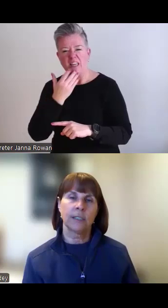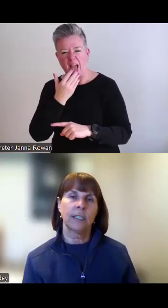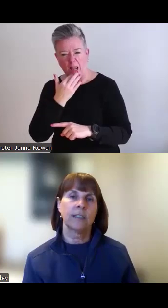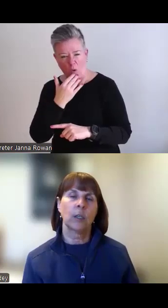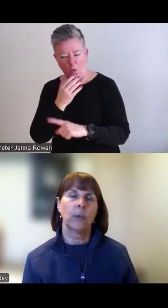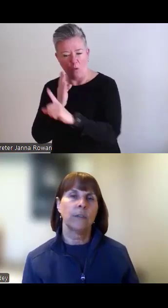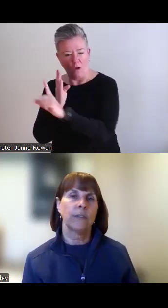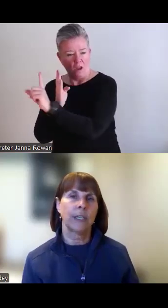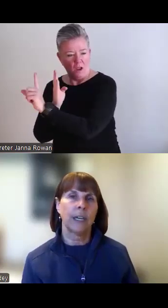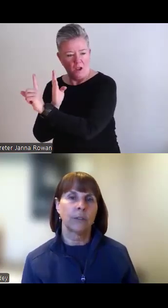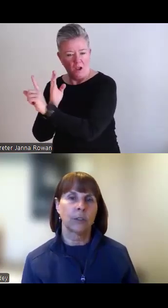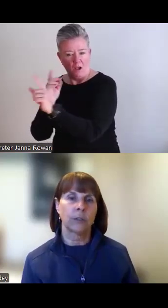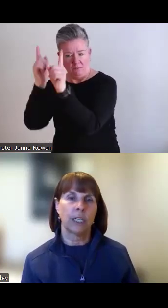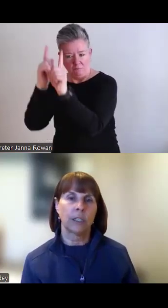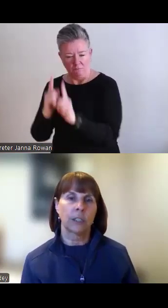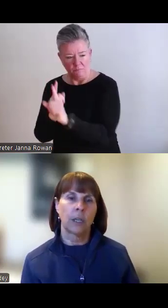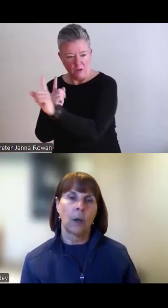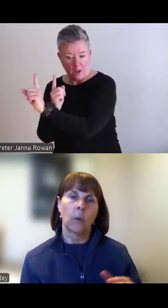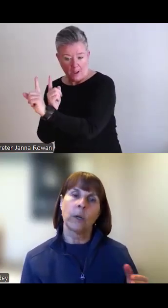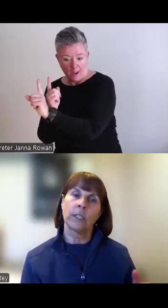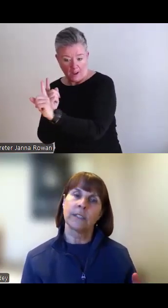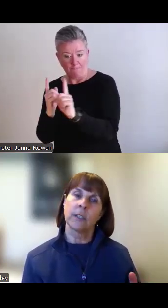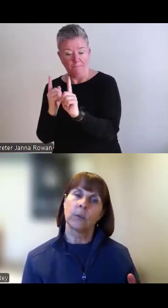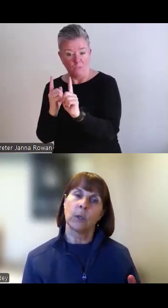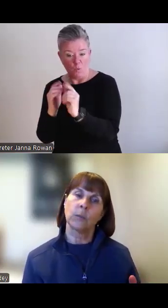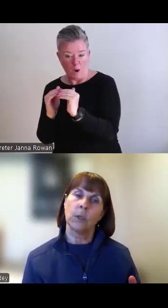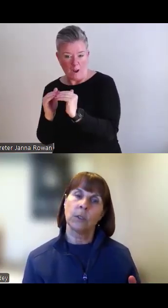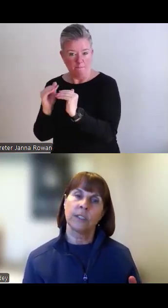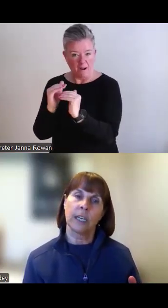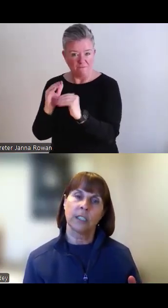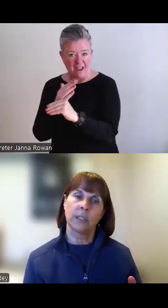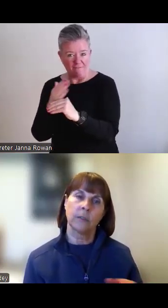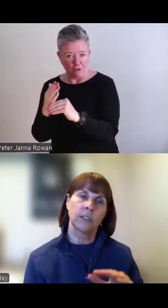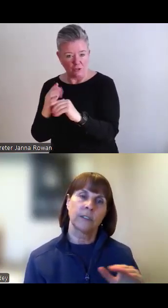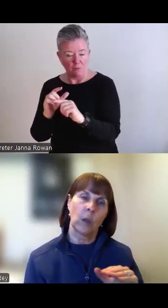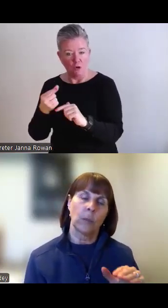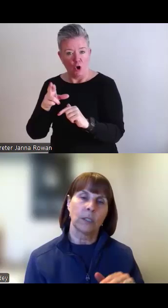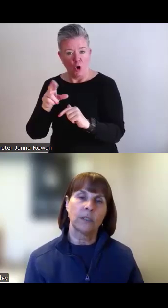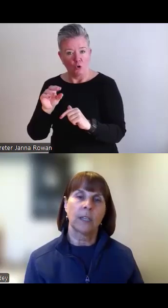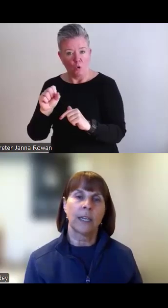just slightly above the average range. Whereas in the gross motor section, which is in the middle,